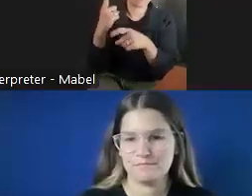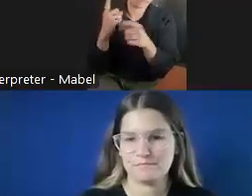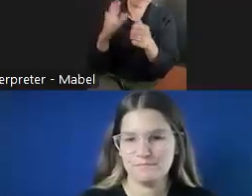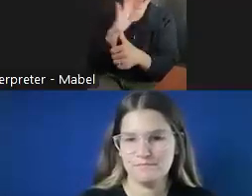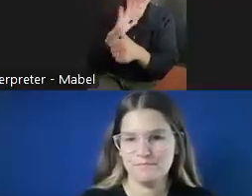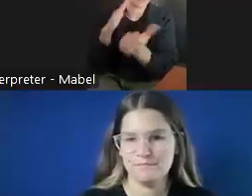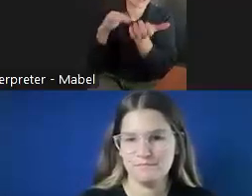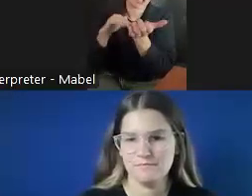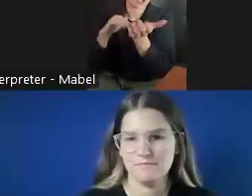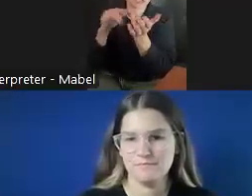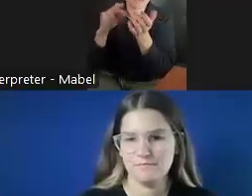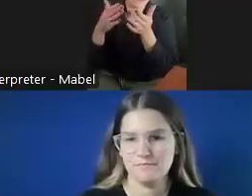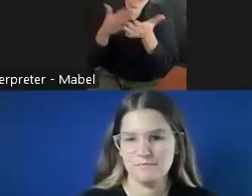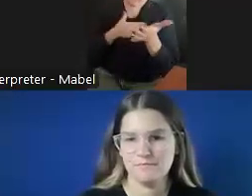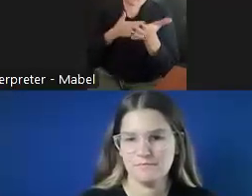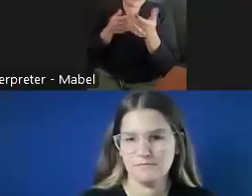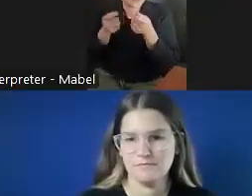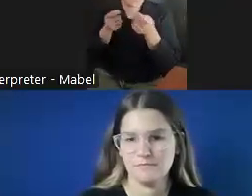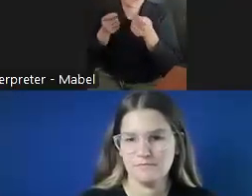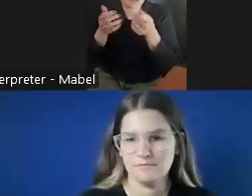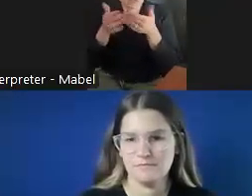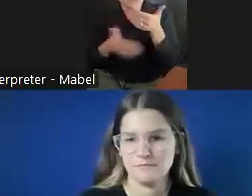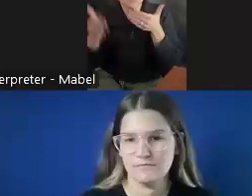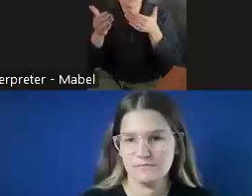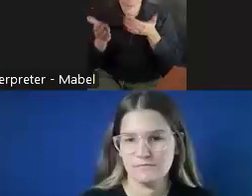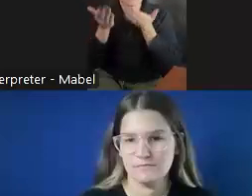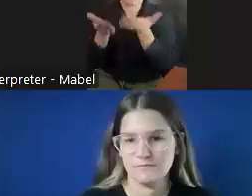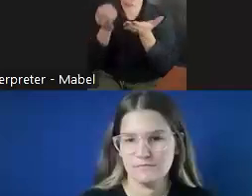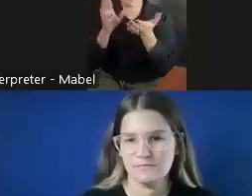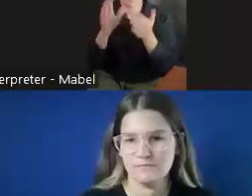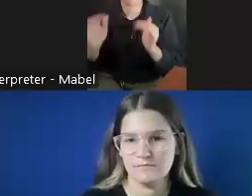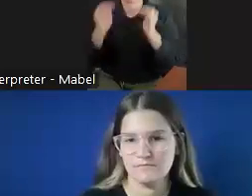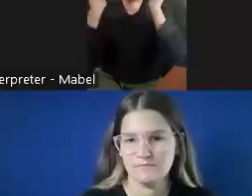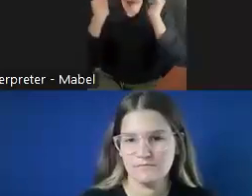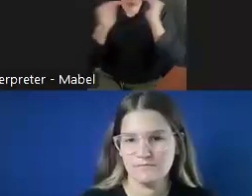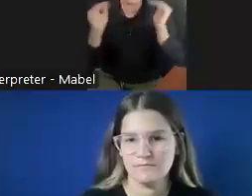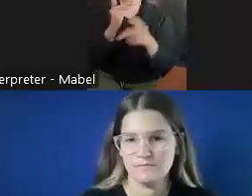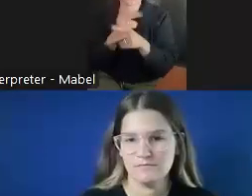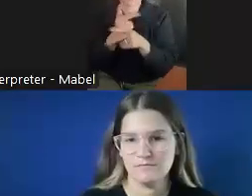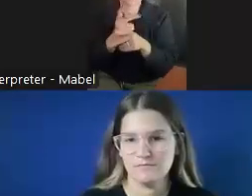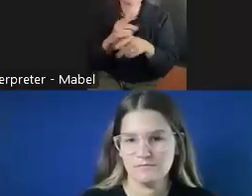give recommendations that this child may need a higher level of care and we have also found